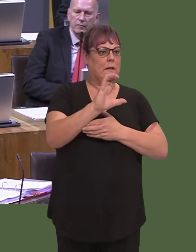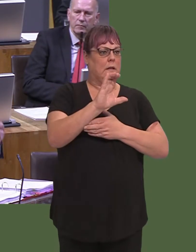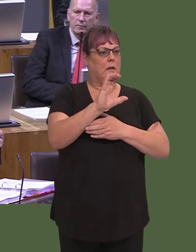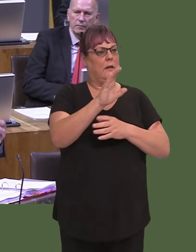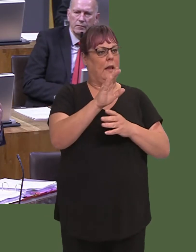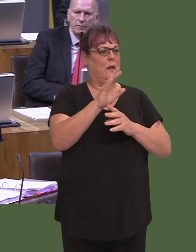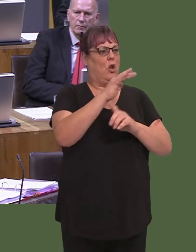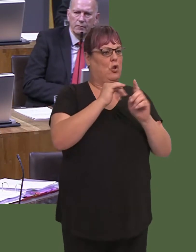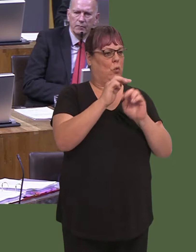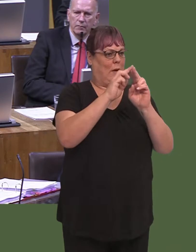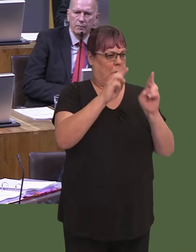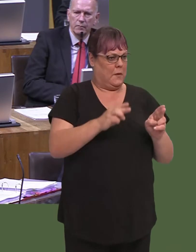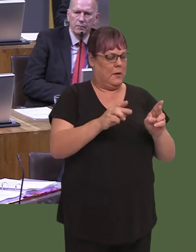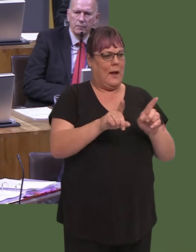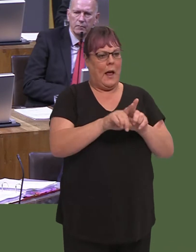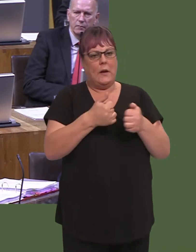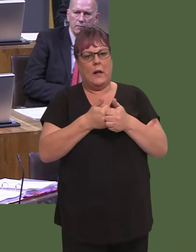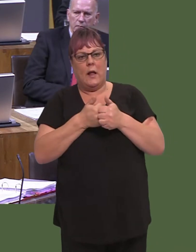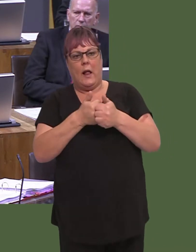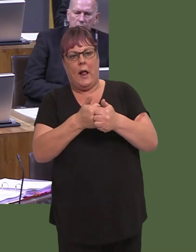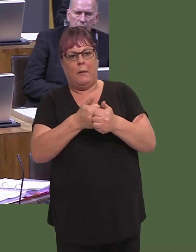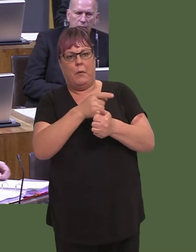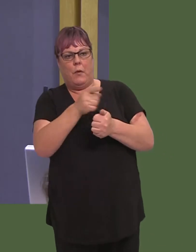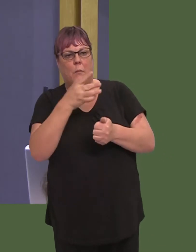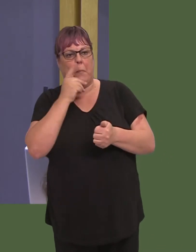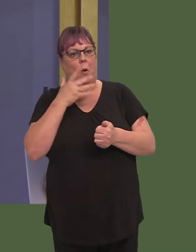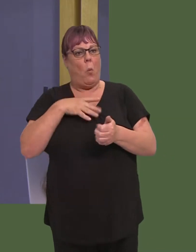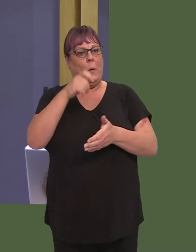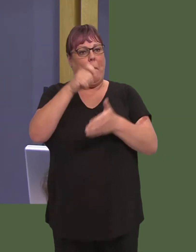at how we can help those who are looking to buy but can't afford to do so at present.